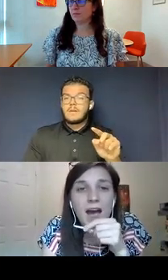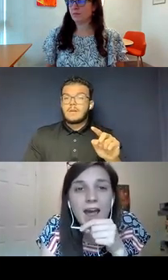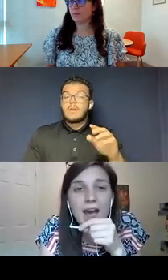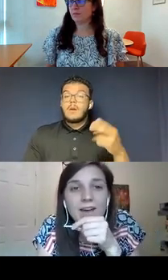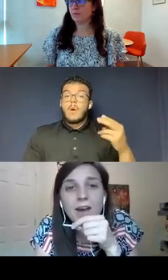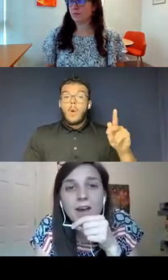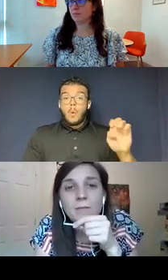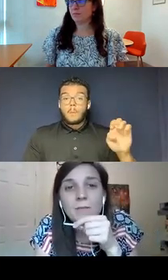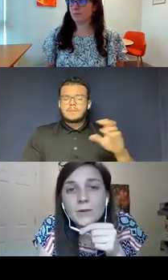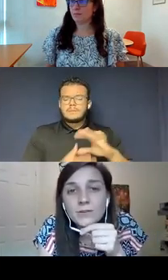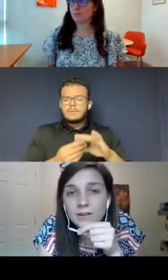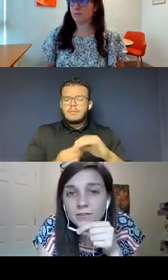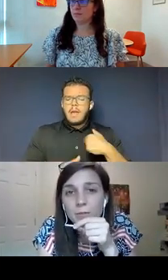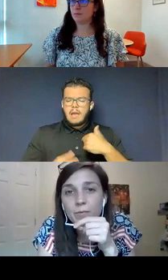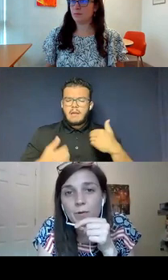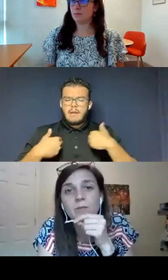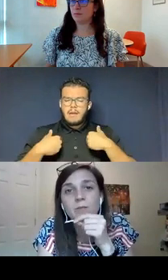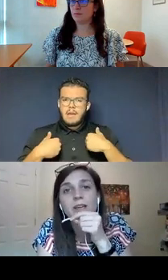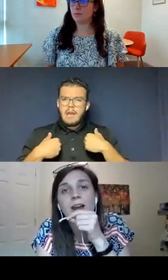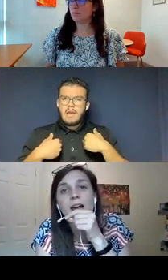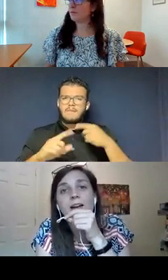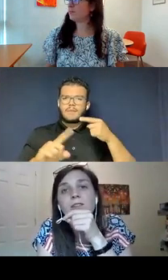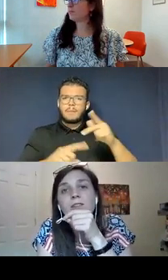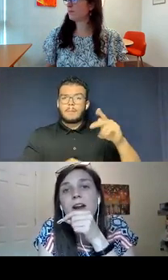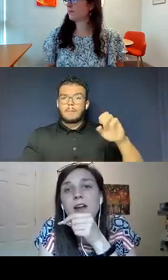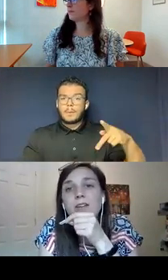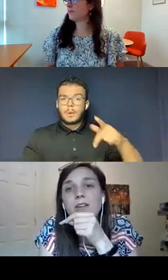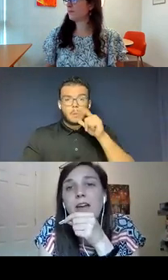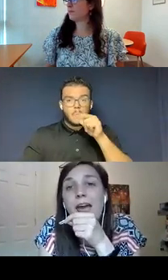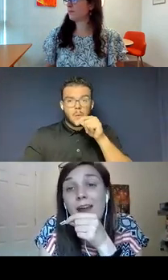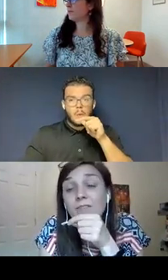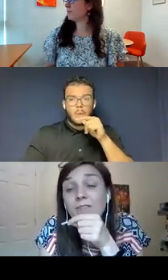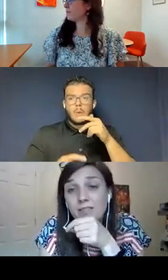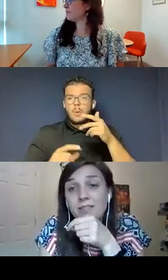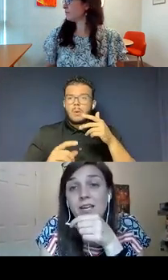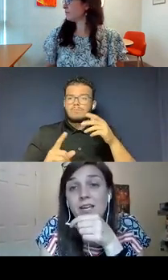"I have had perpetrators who approached me and asked for an advocate and advocacy.